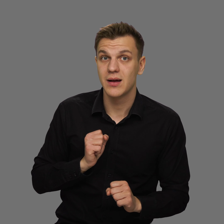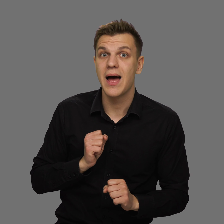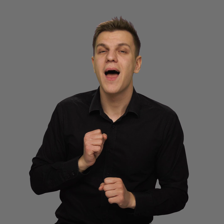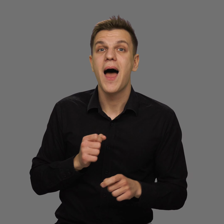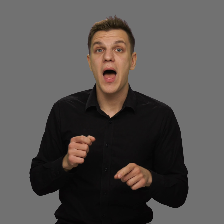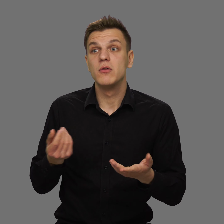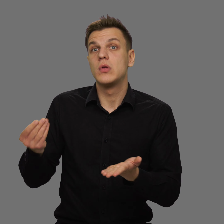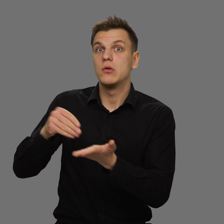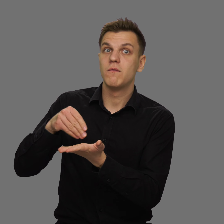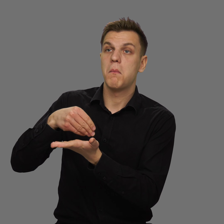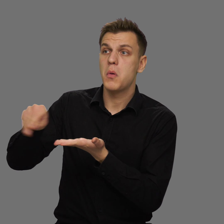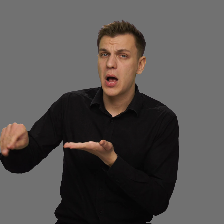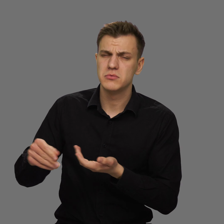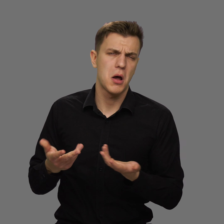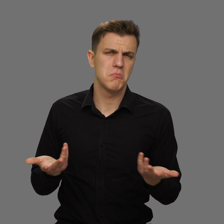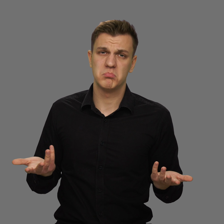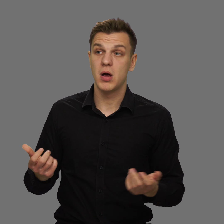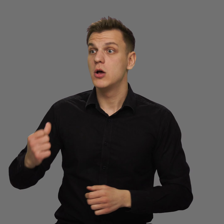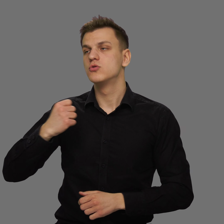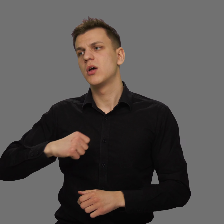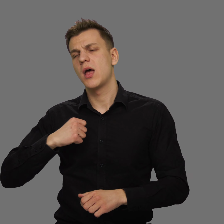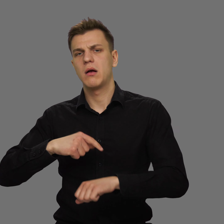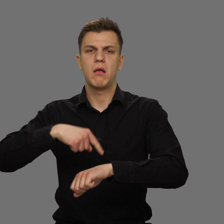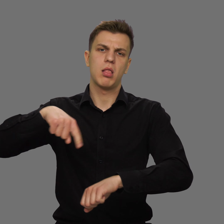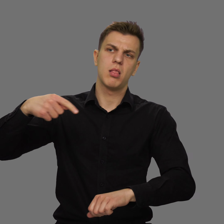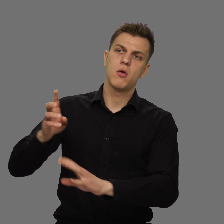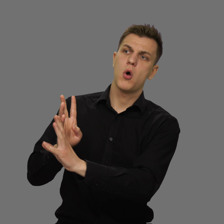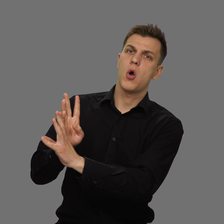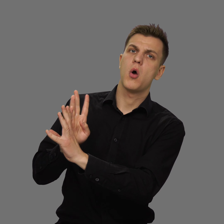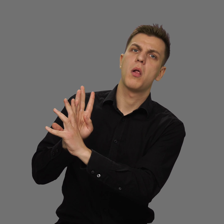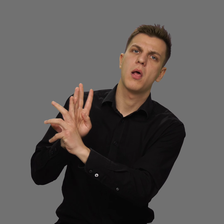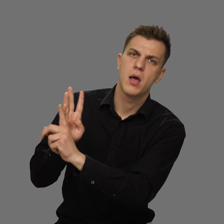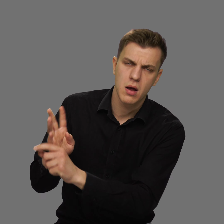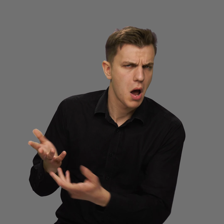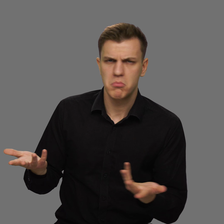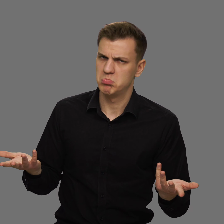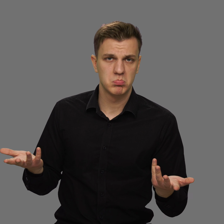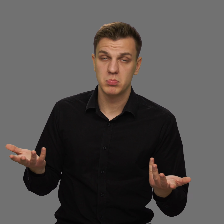It doesn't cost anything, Usually no need to wait in line either.